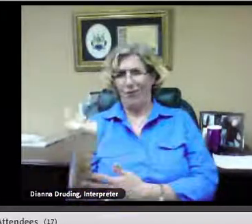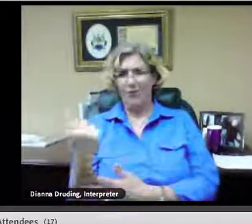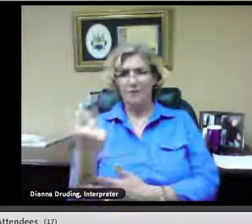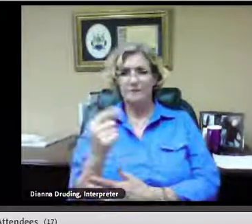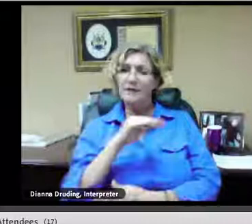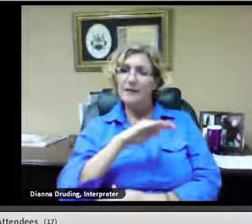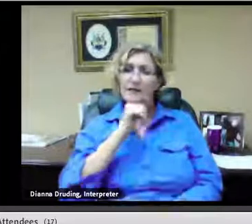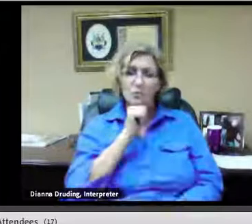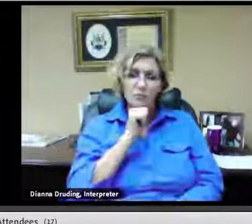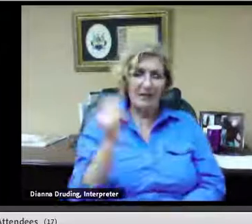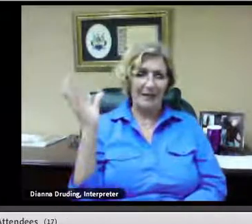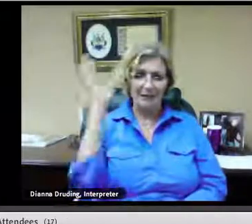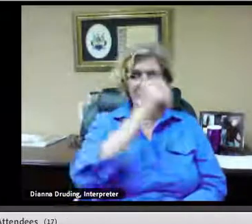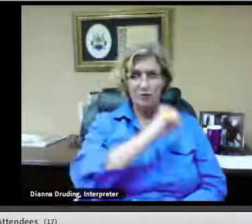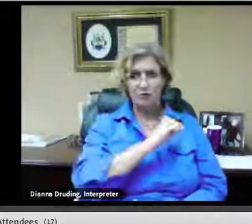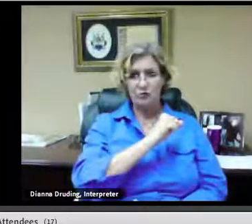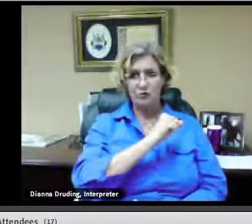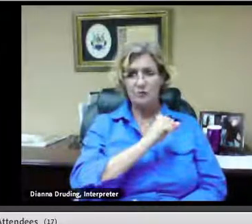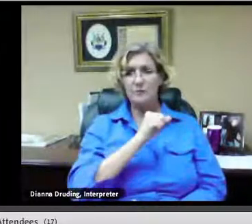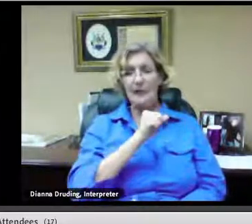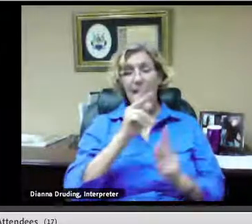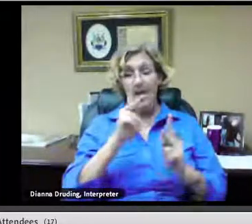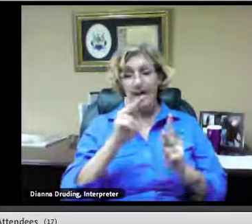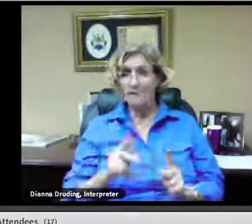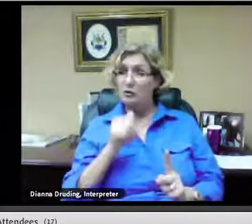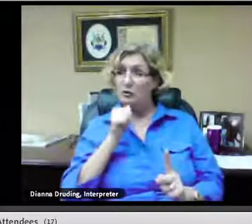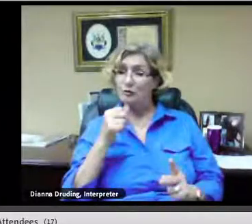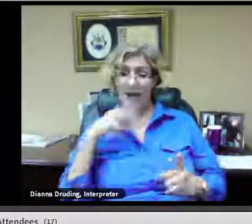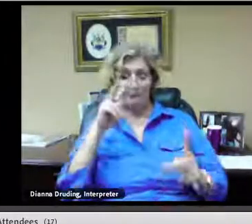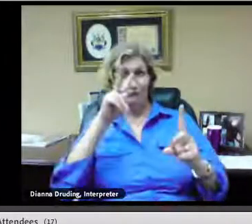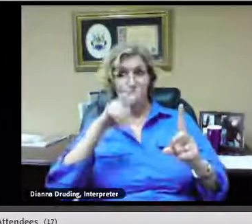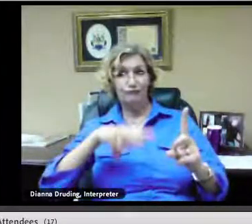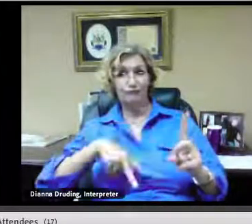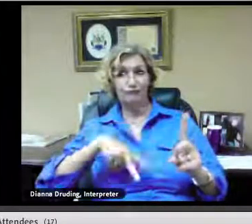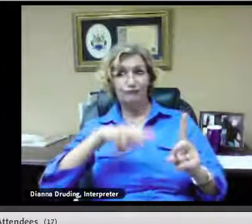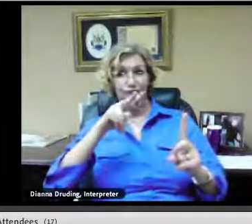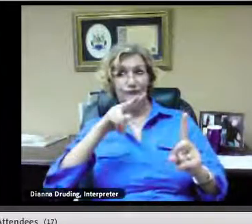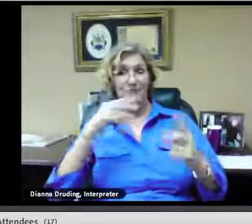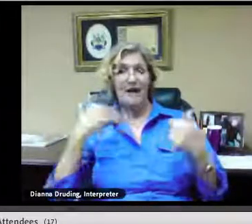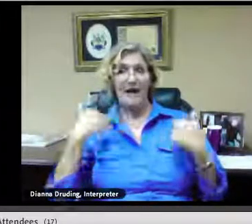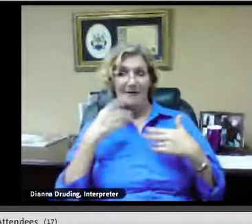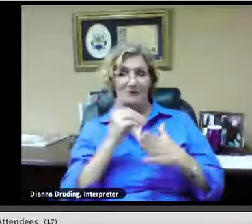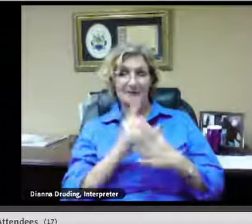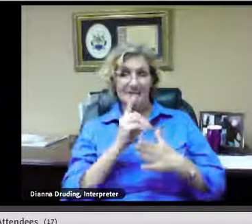or imagining their disability. Again, the hidden dimensions of disabilities, we cannot assume.